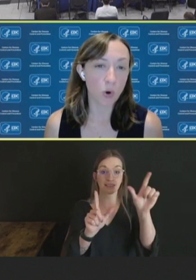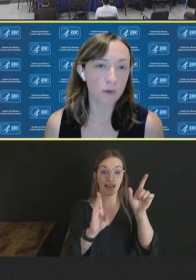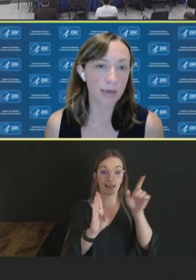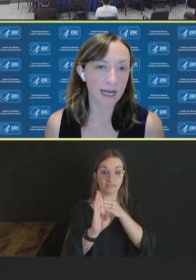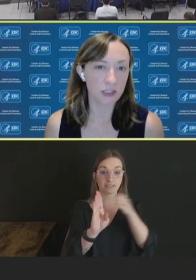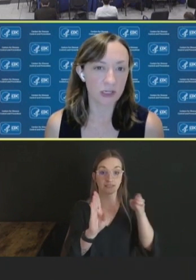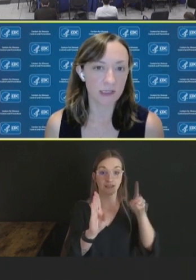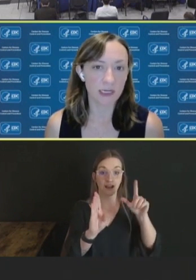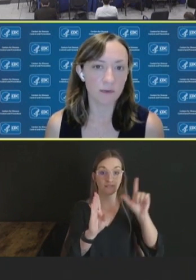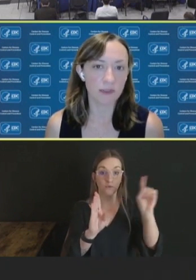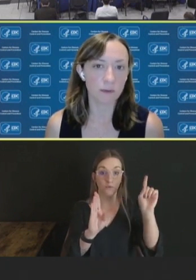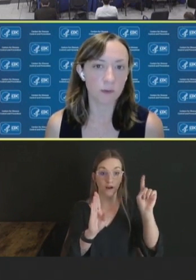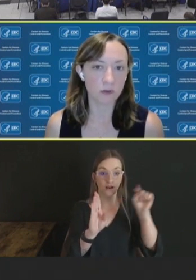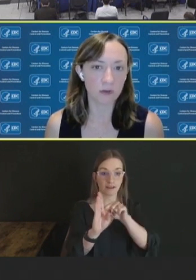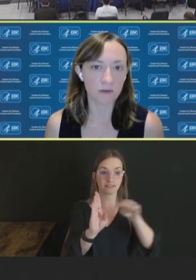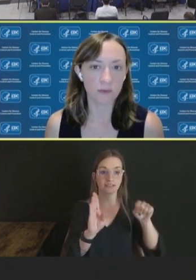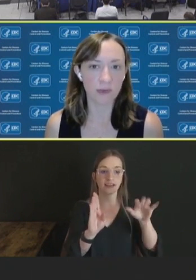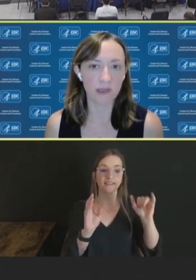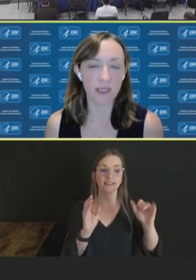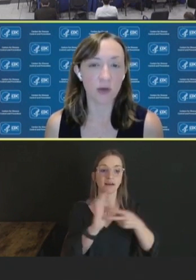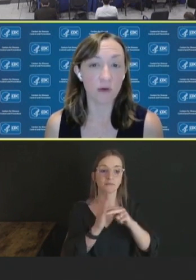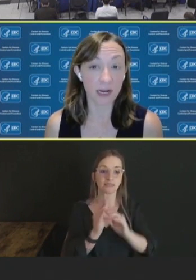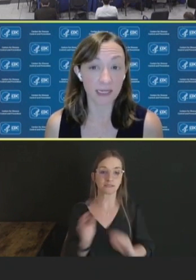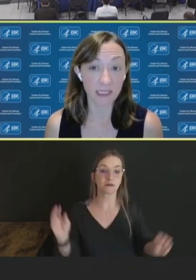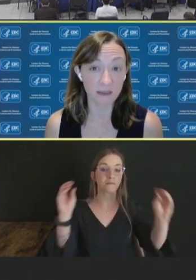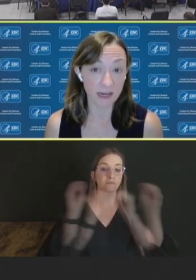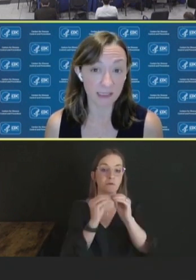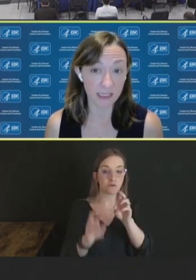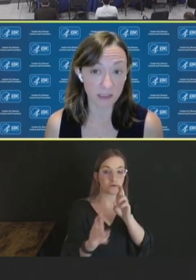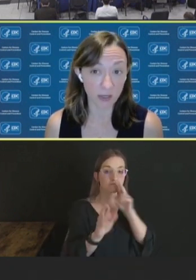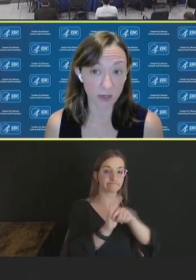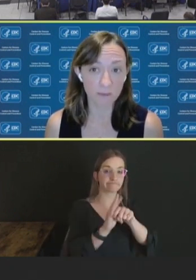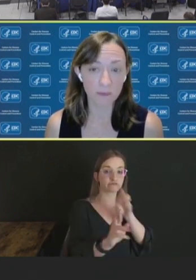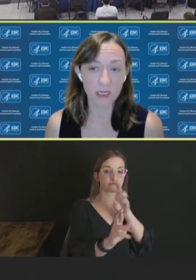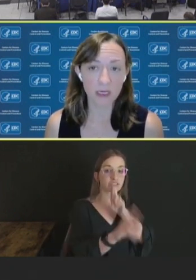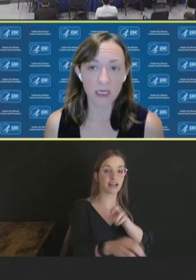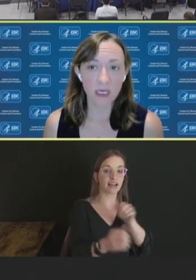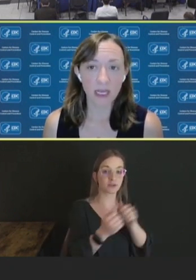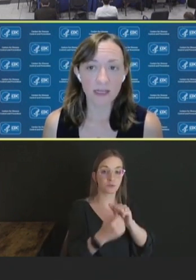reactogenicity was observed with the COVID-19 vaccines alone.